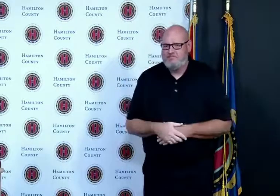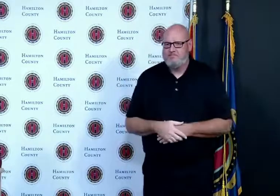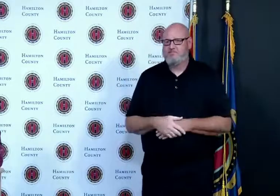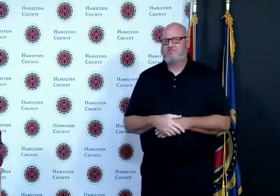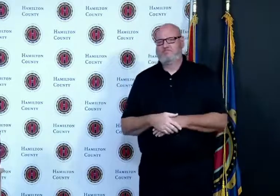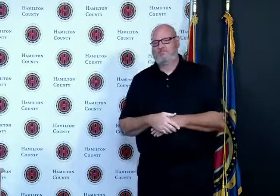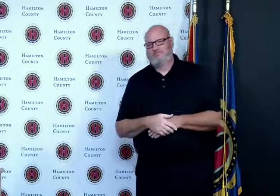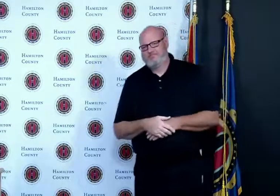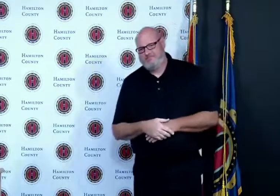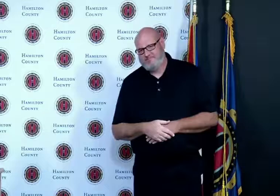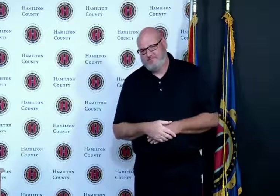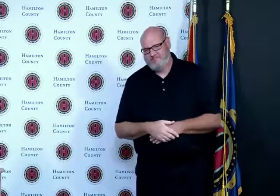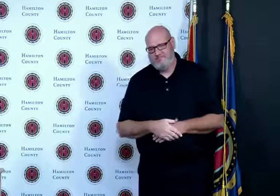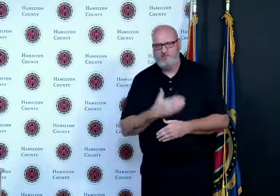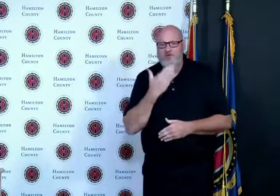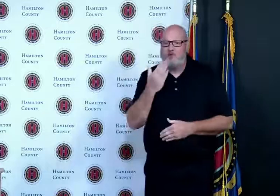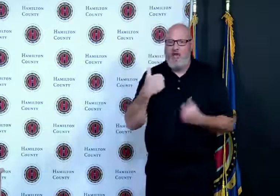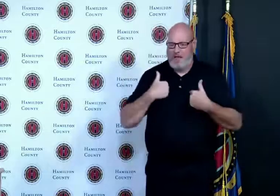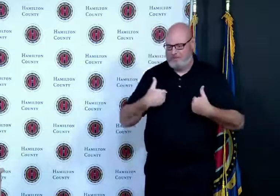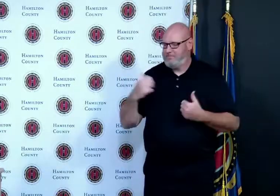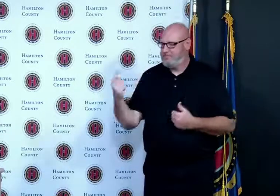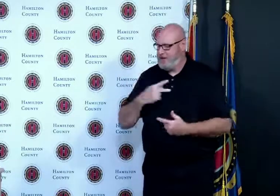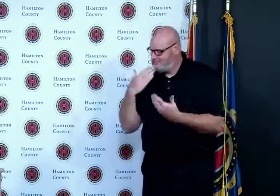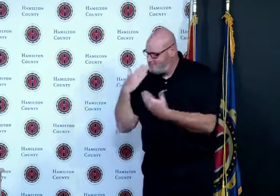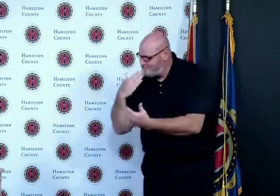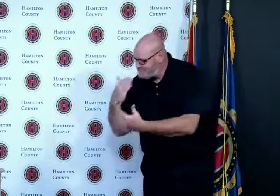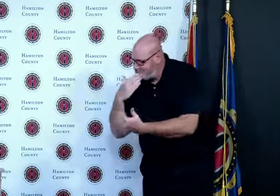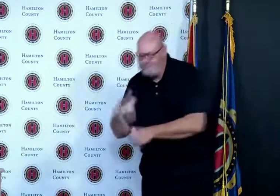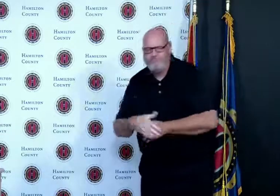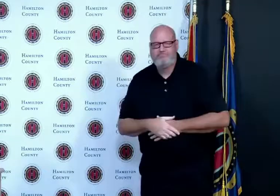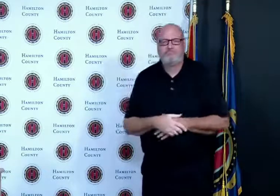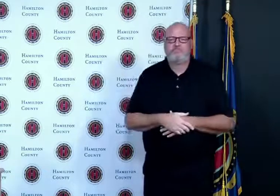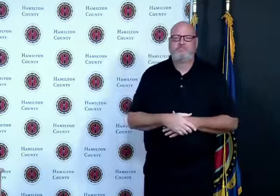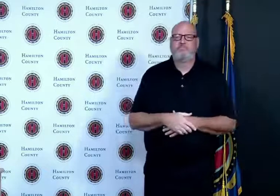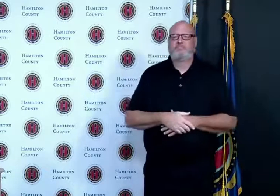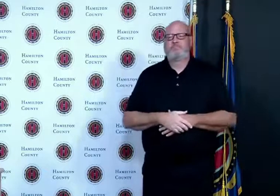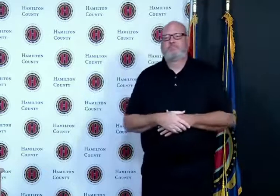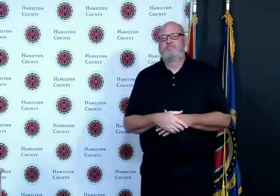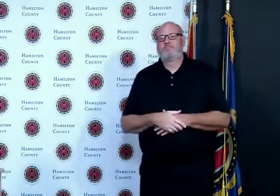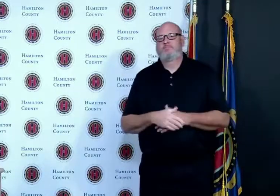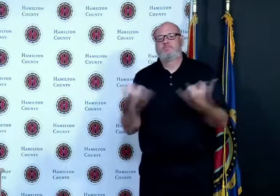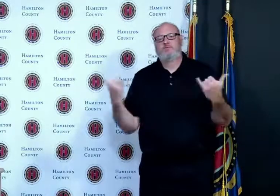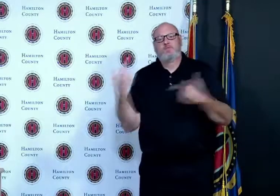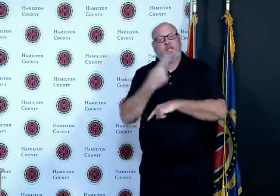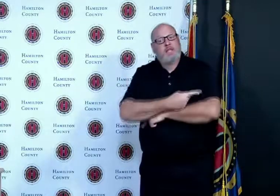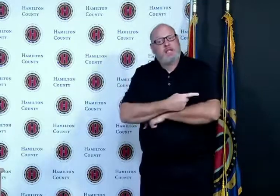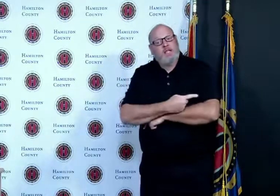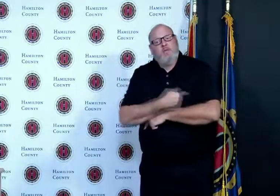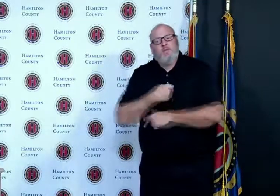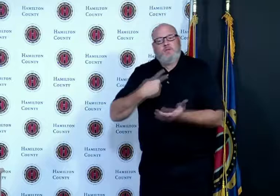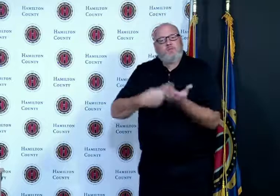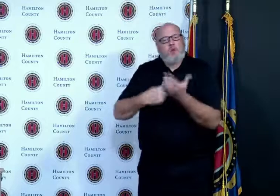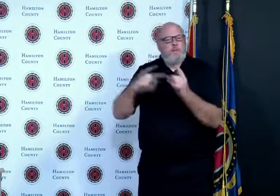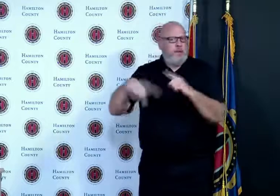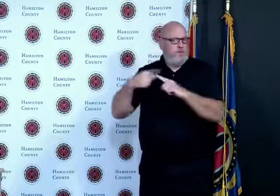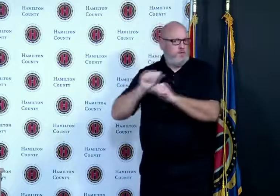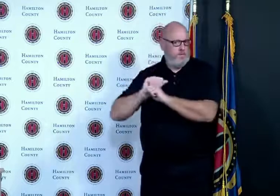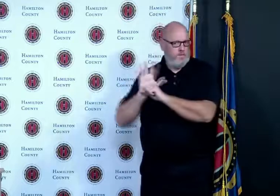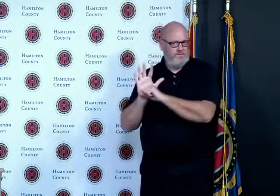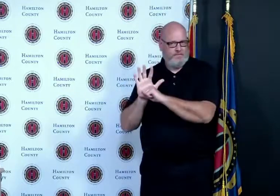so it's been a busy week in Hamilton County with 320,008 people it's just about 40 percent